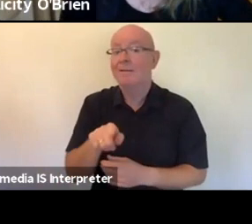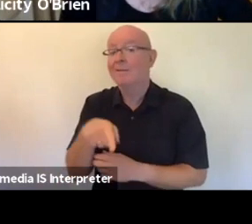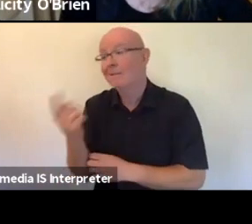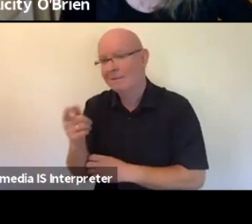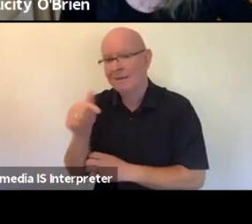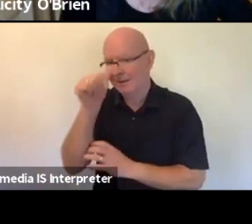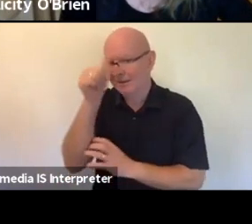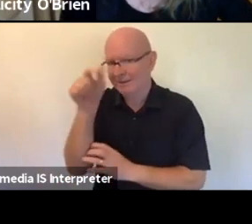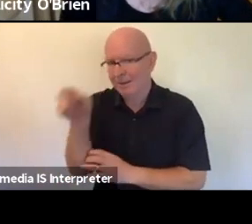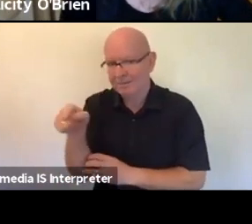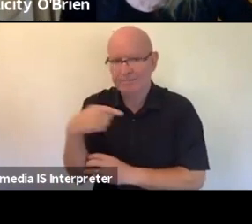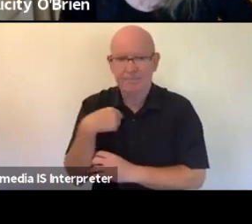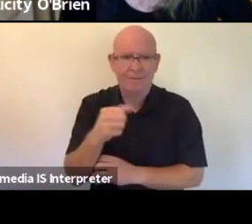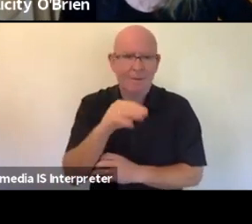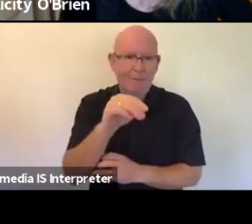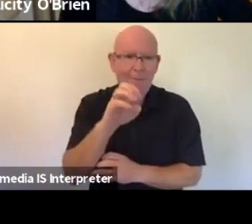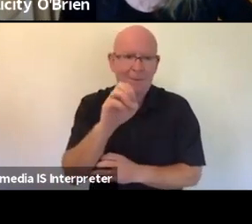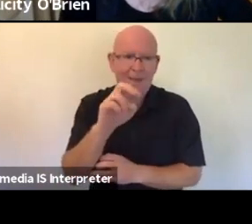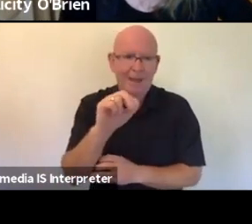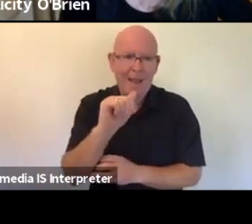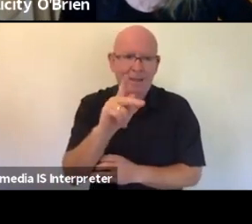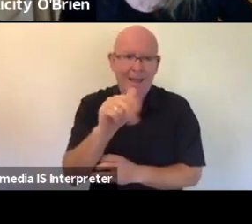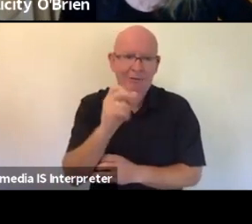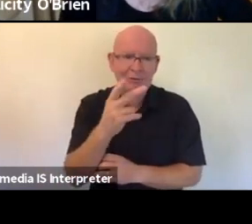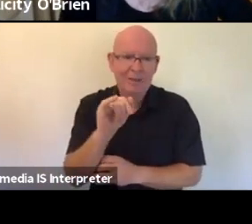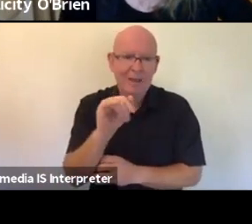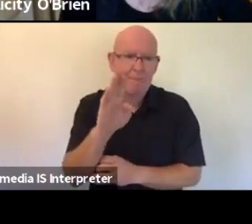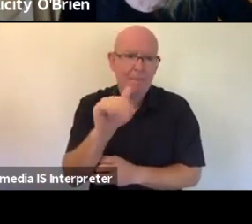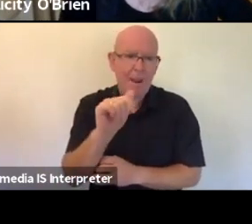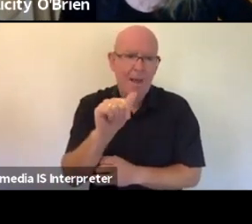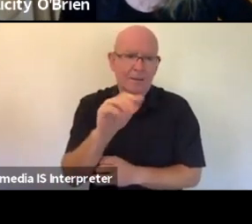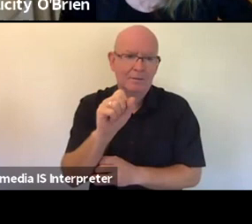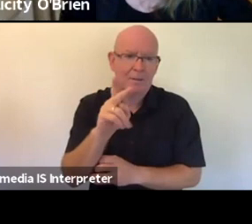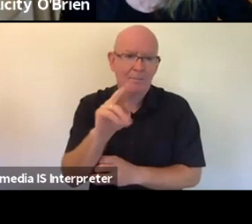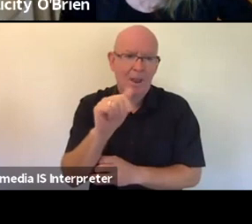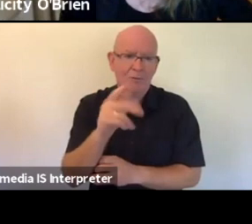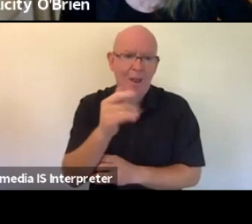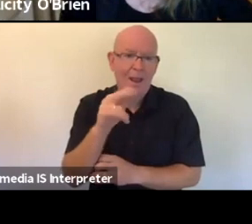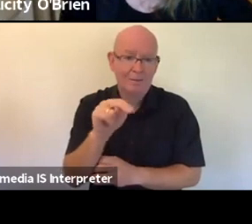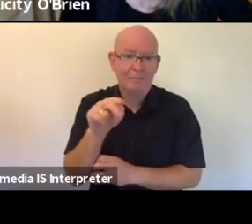which is a PAN African Regional Network of persons with intellectual disabilities and their families.